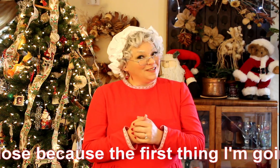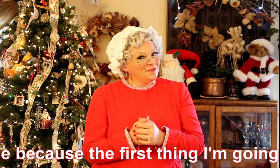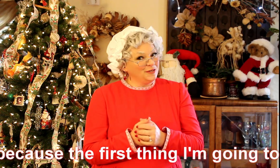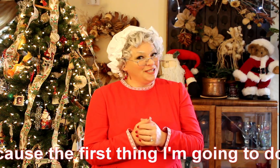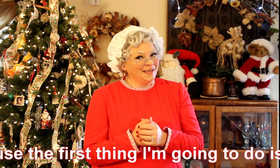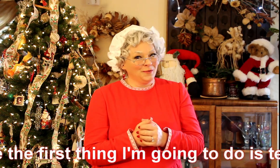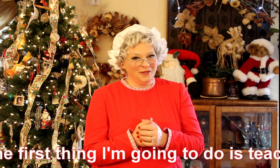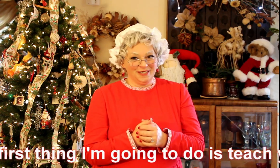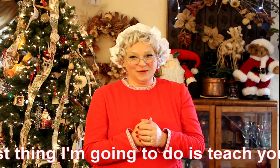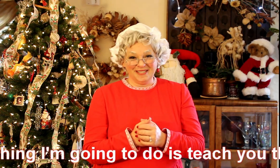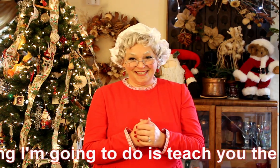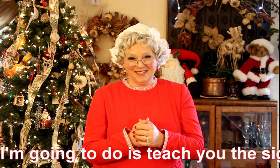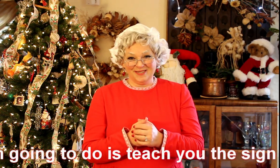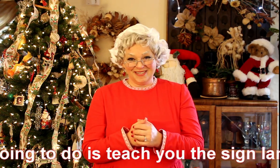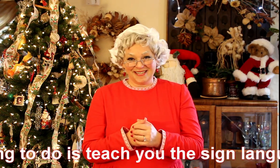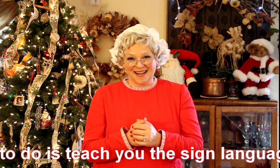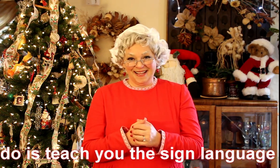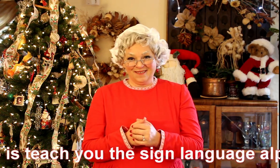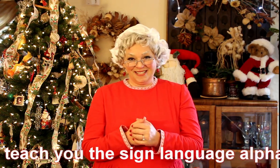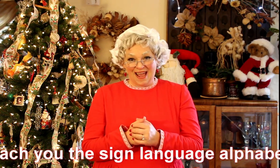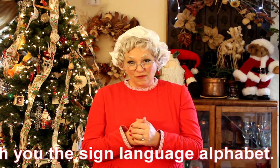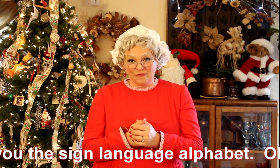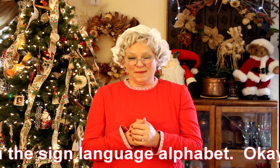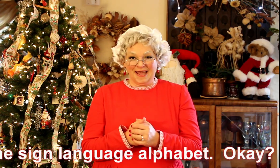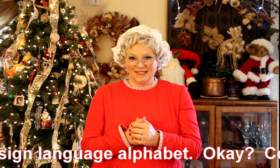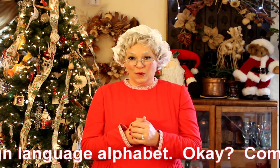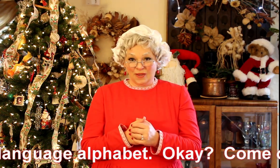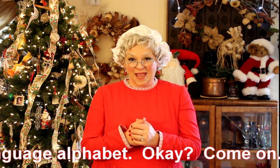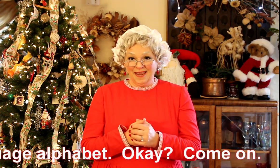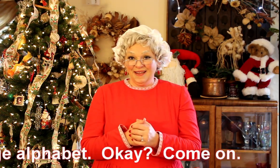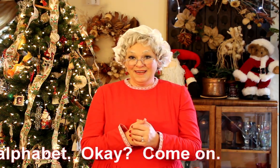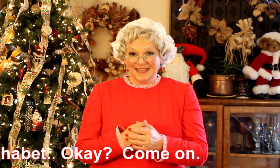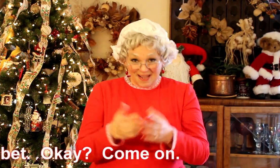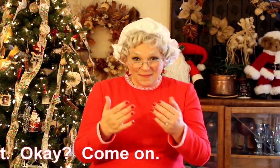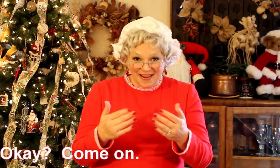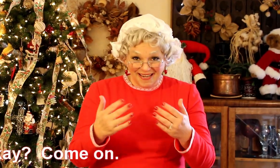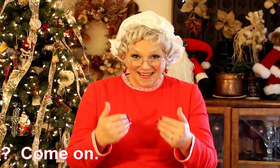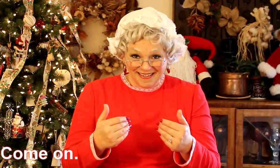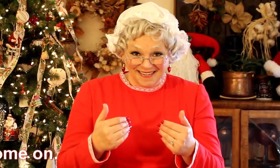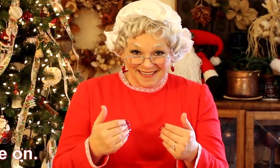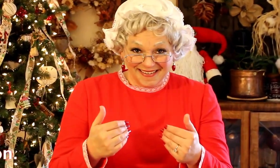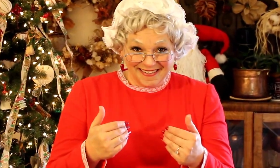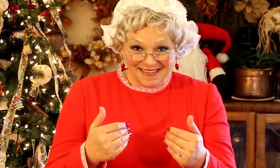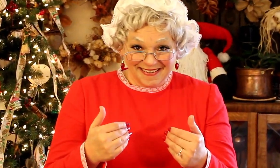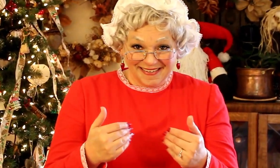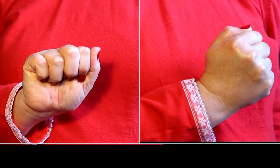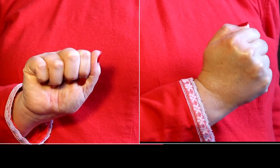the first thing I'm going to do is teach you the sign language alphabet. Okay? Come on.